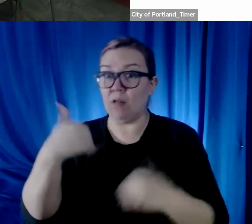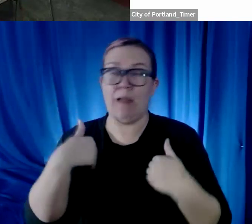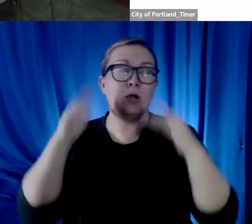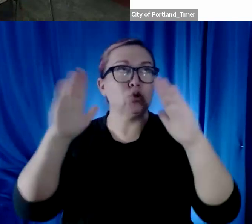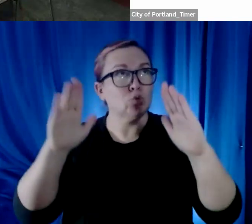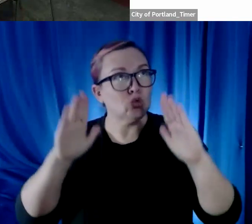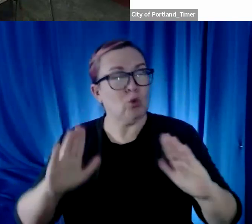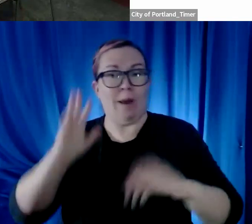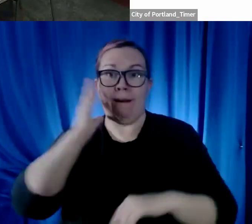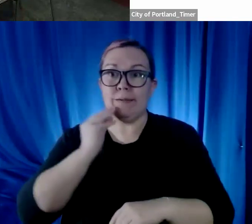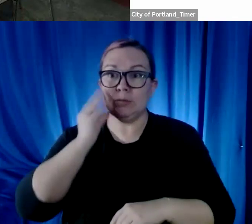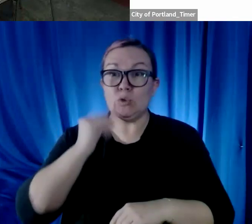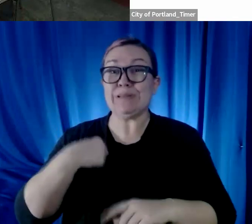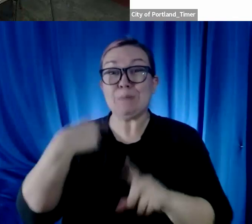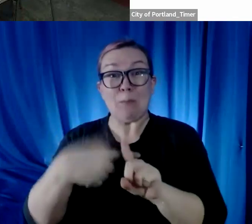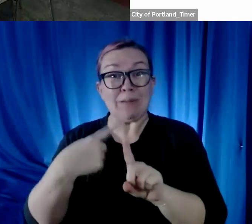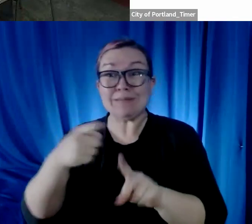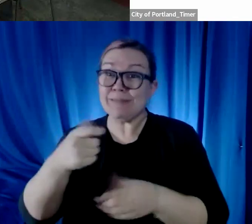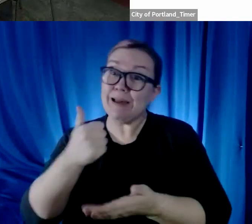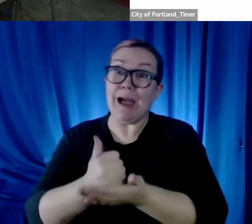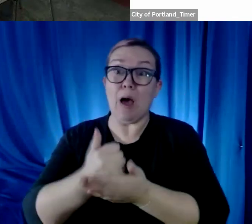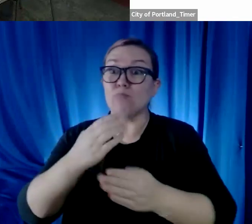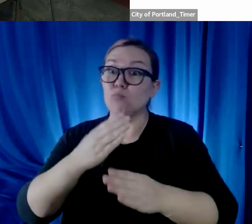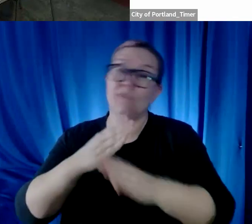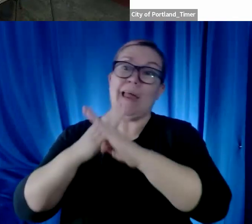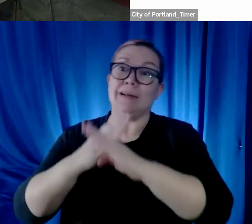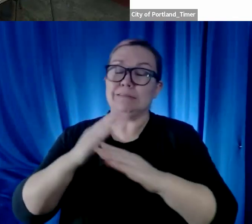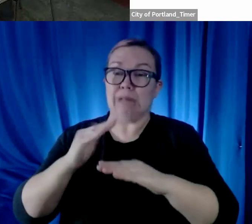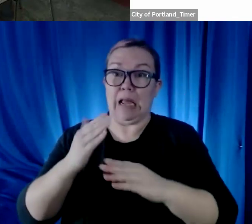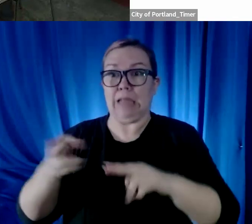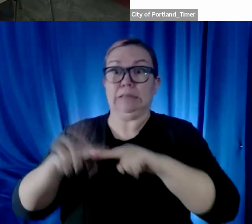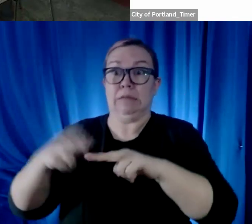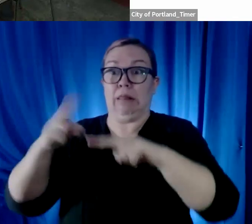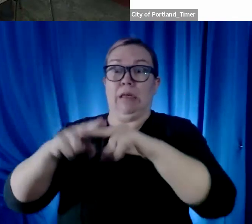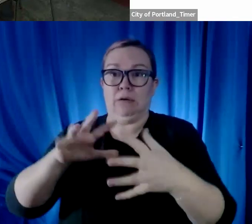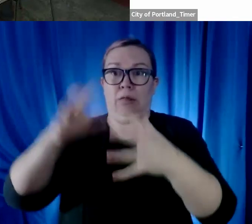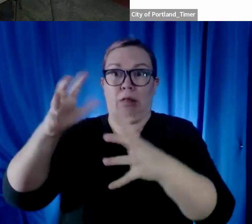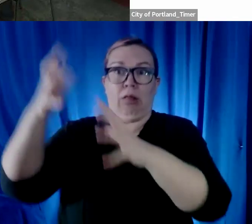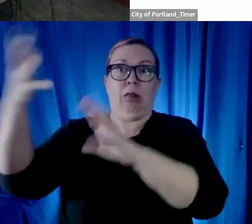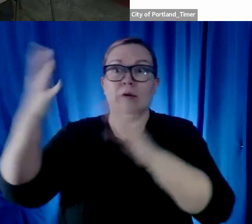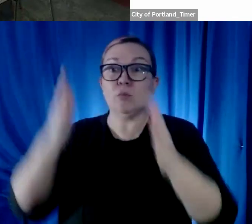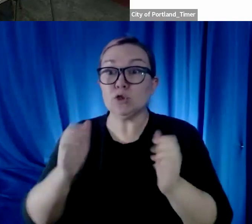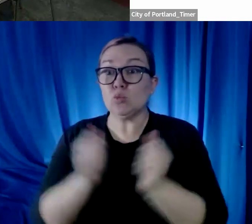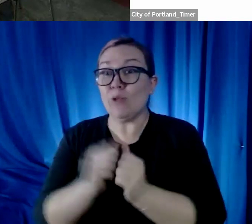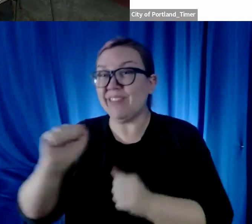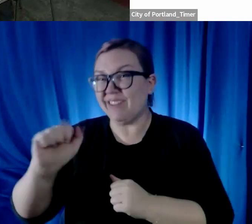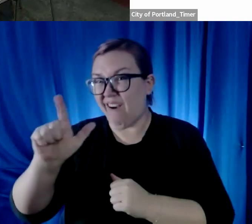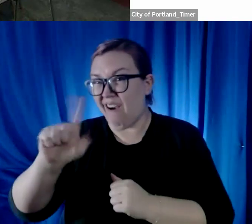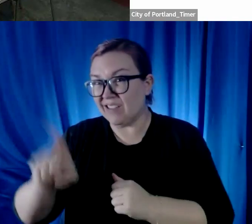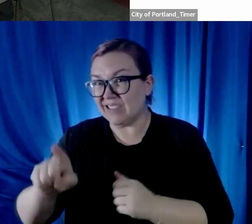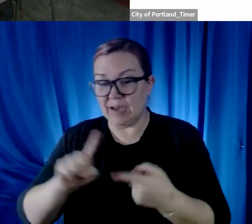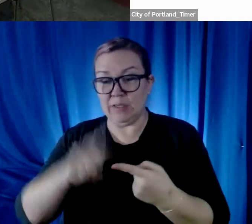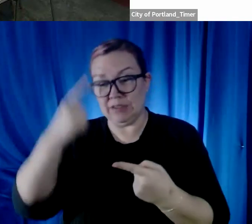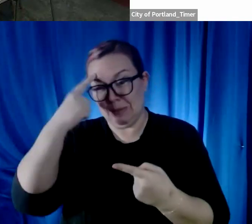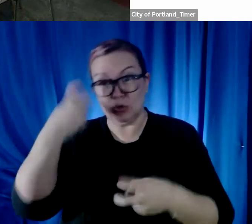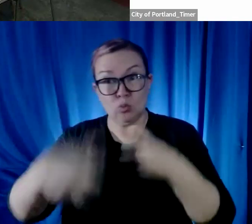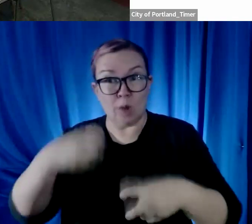I'm positive that they help prevent an escalation of a situation involving someone who either had Alzheimer's mental problems or was on drugs.